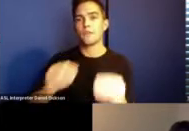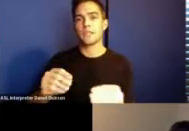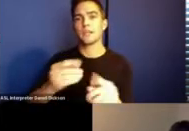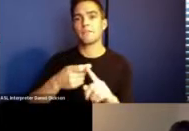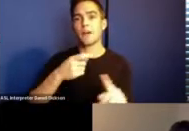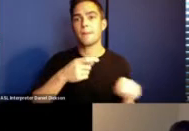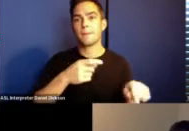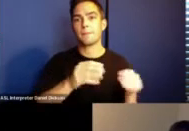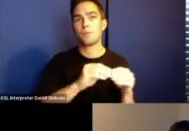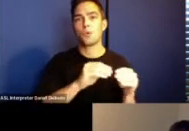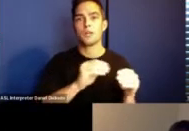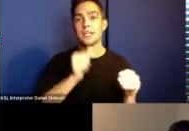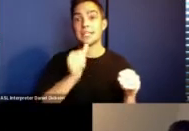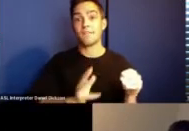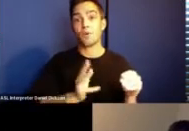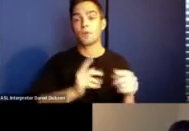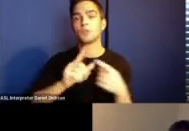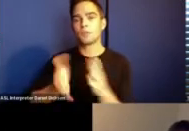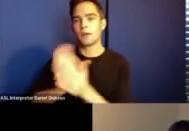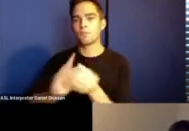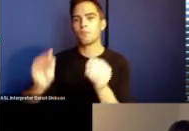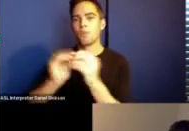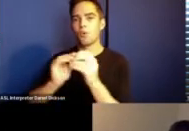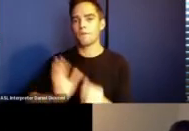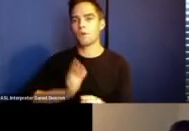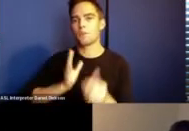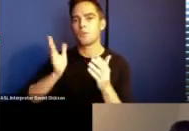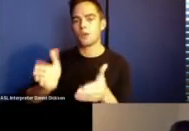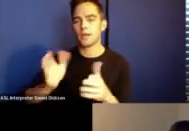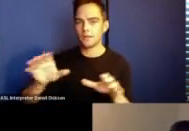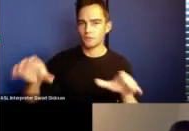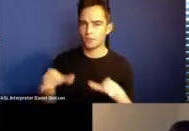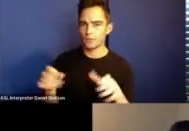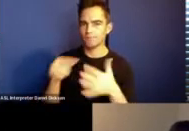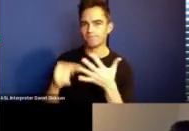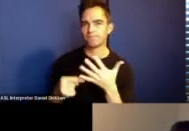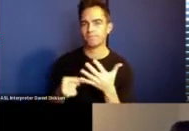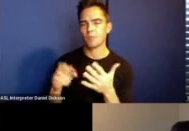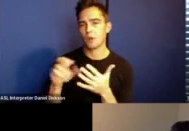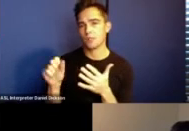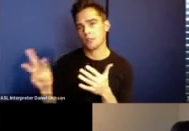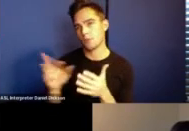more informal to a more formal way of doing with the RSW. And